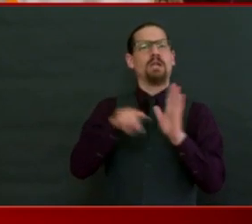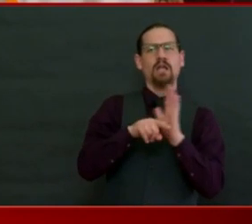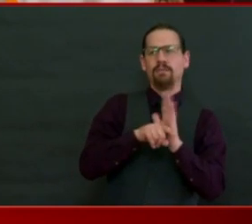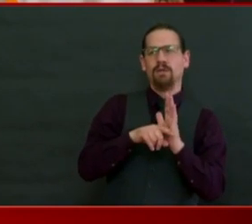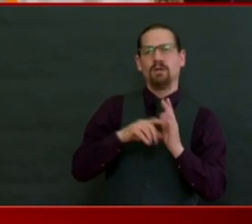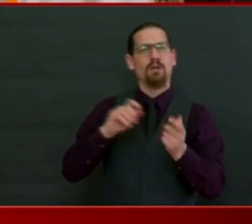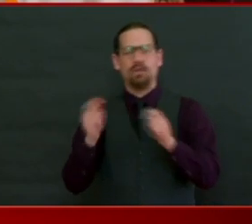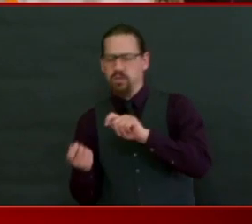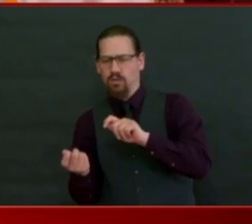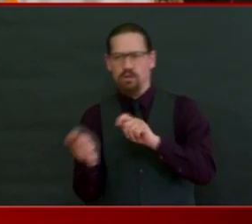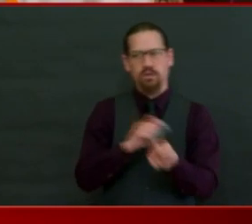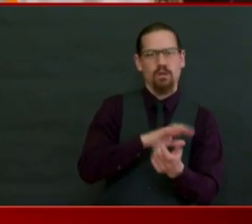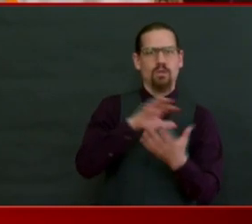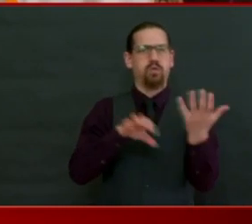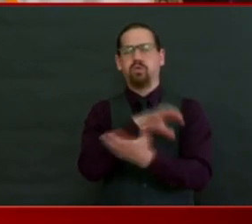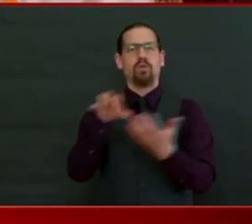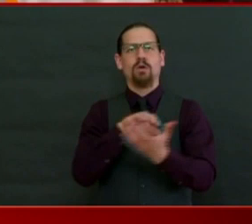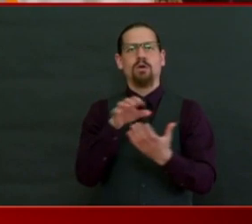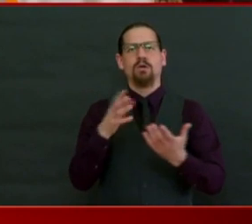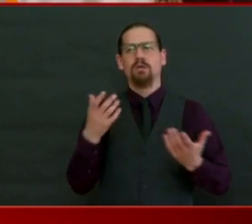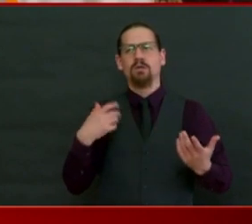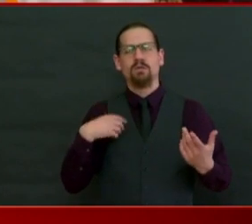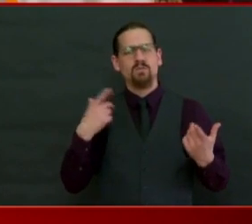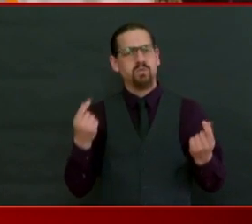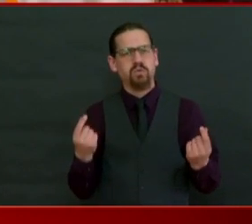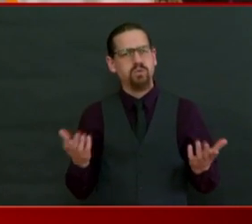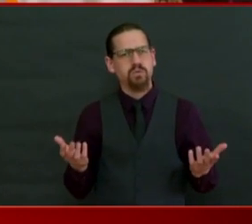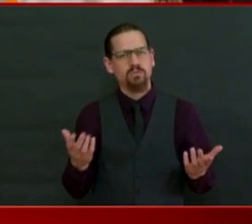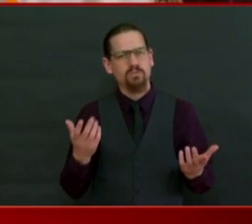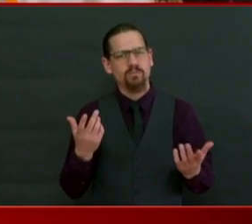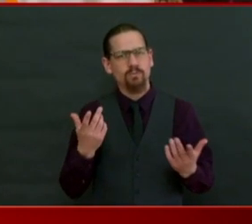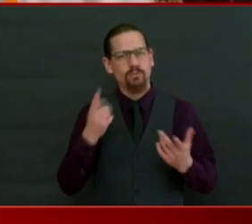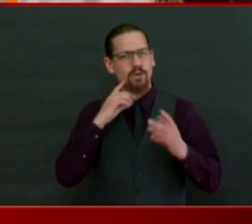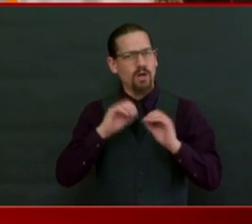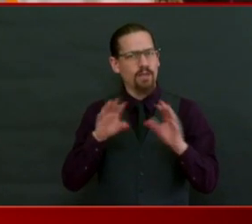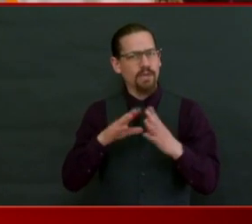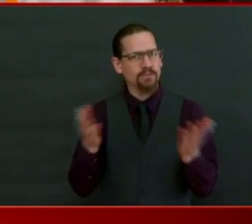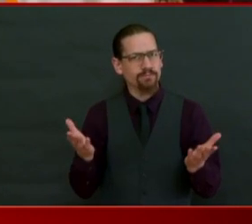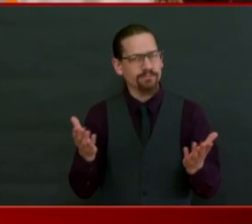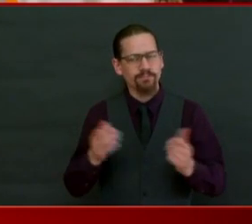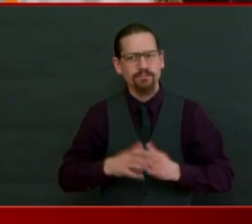HOSPITAL WITH THE COVID DIAGNOSIS AFTER BEING TOLD THEIR TEST WAS NEGATIVE. ARE YOU CONCERNED ABOUT THE